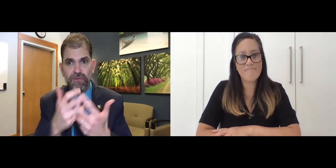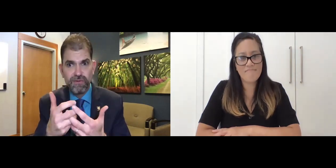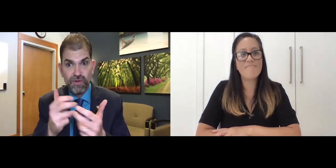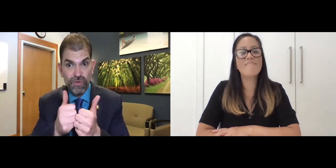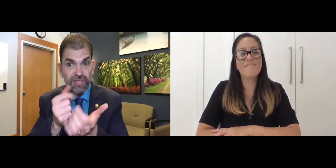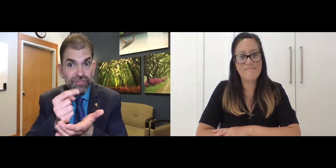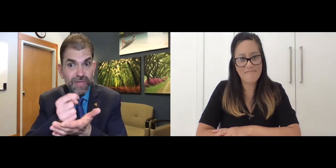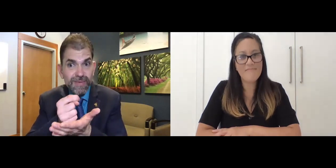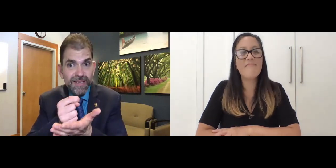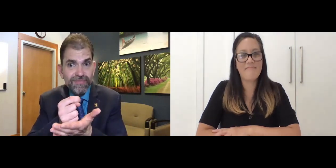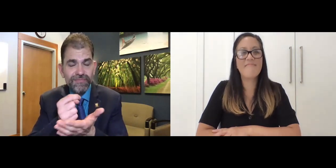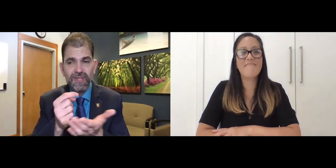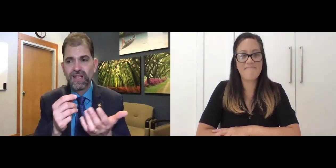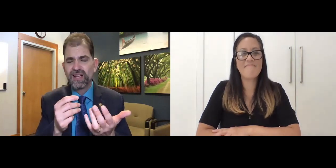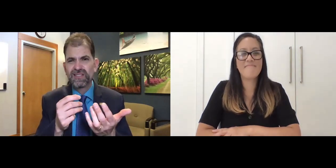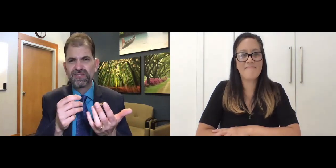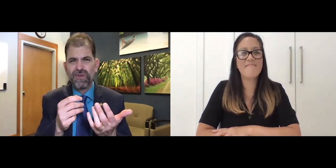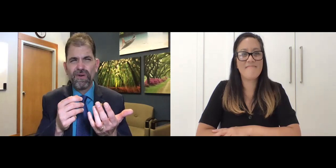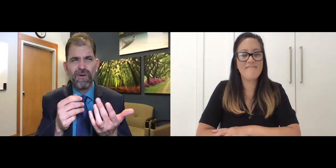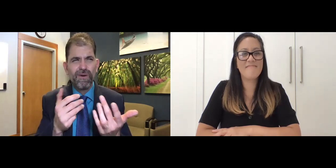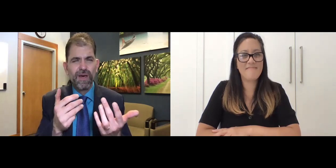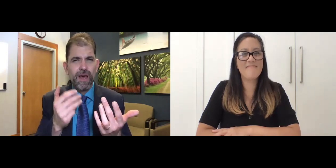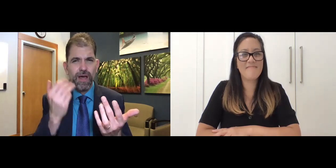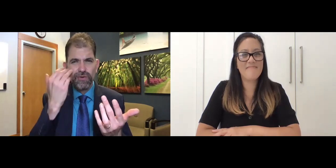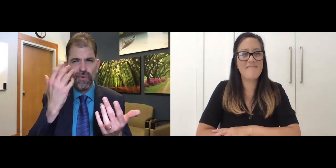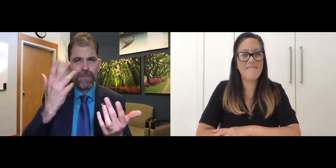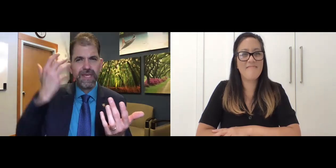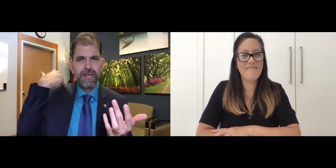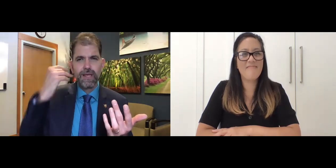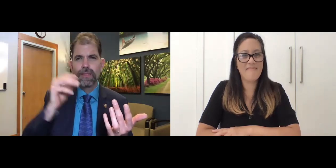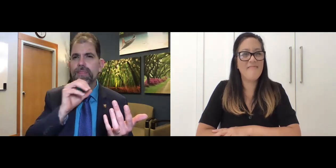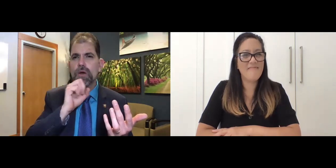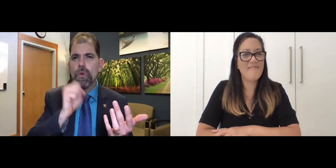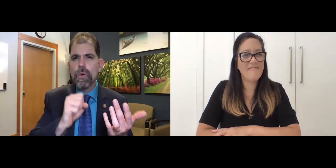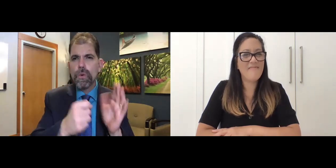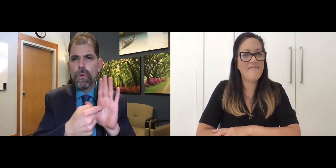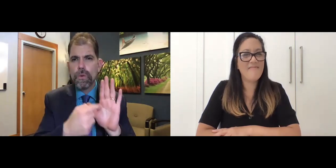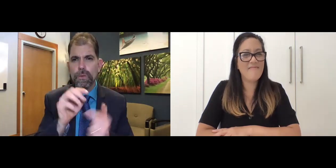So treatment is necessary. But depression leads to poor treatment compliance.